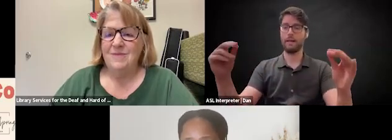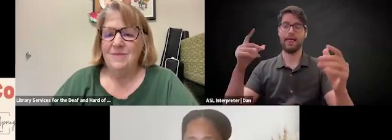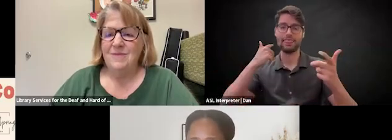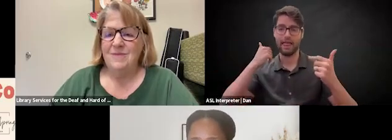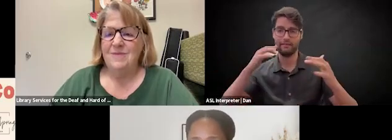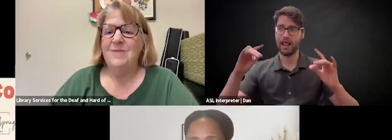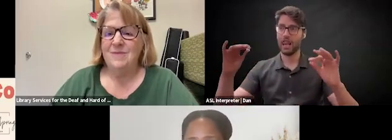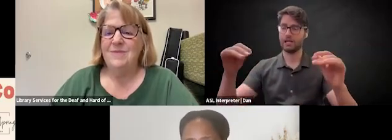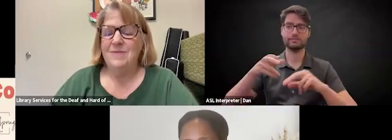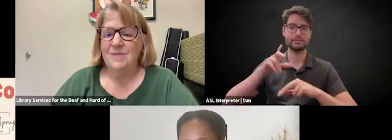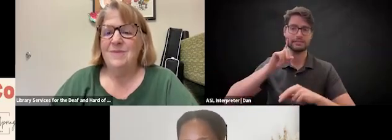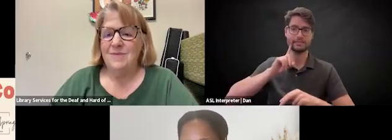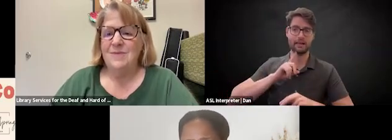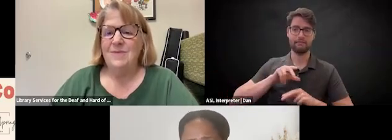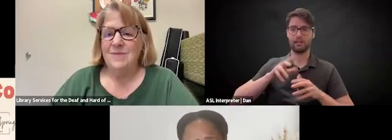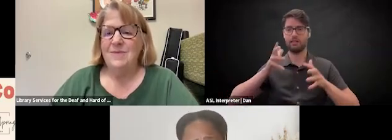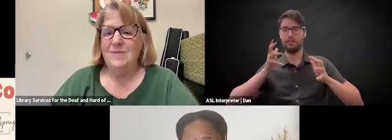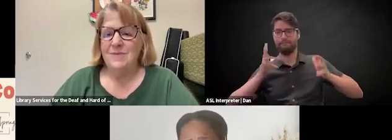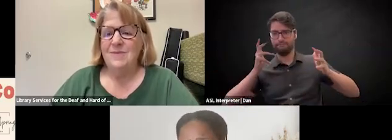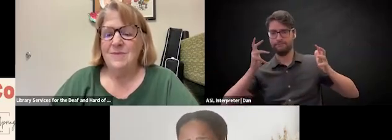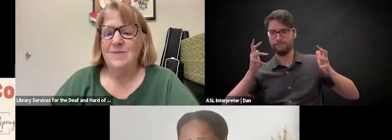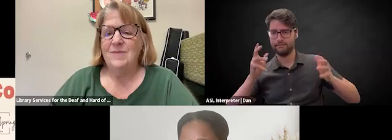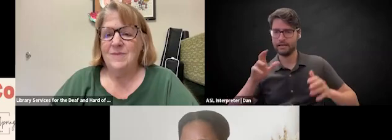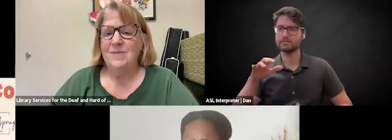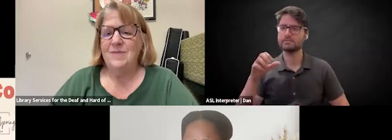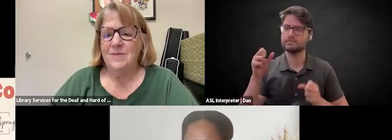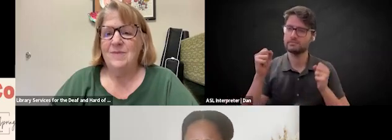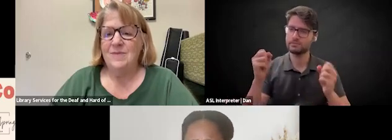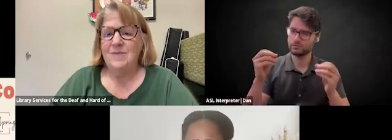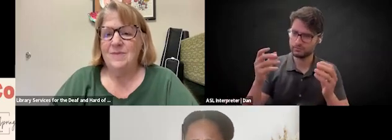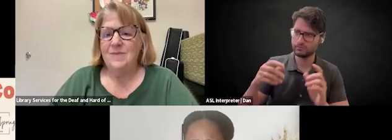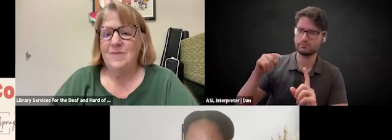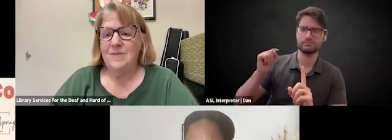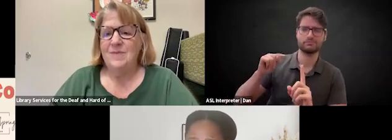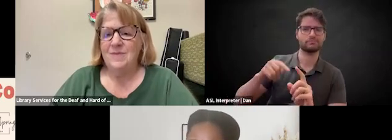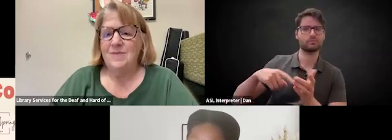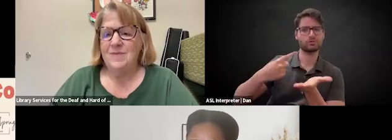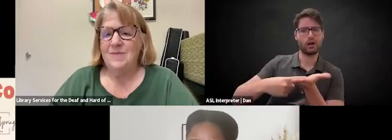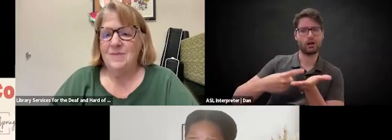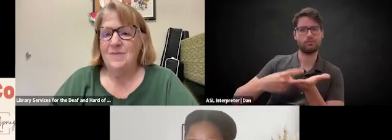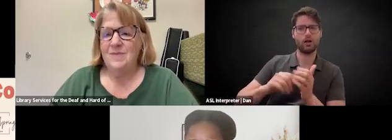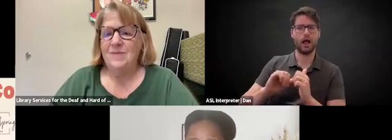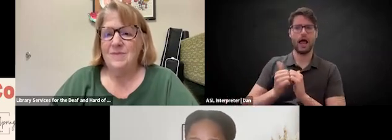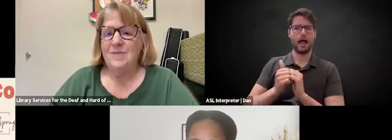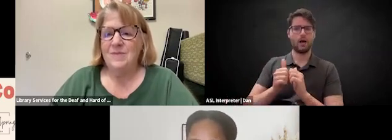and hearing people all coming together to just talk about how do we prepare to be better pre-- to be present,